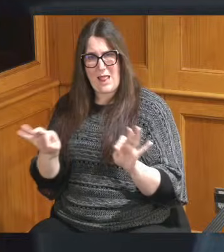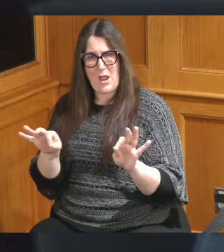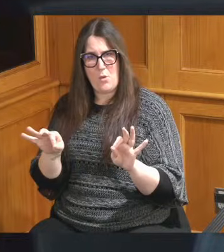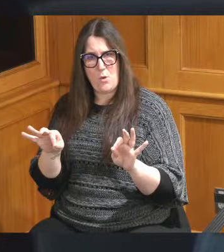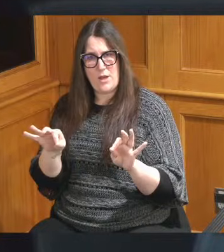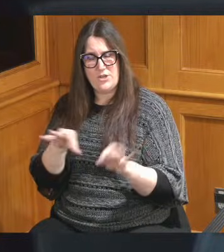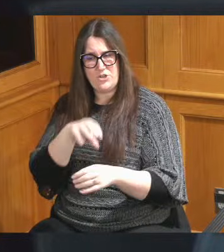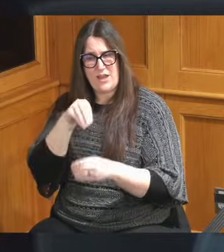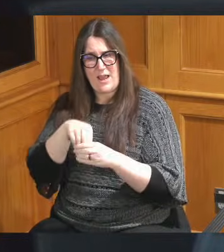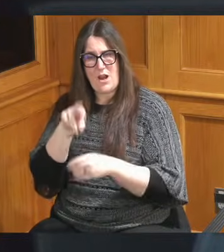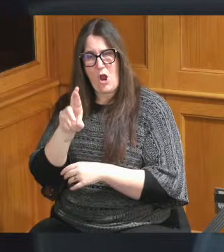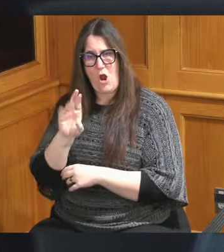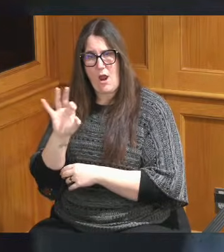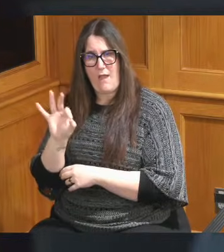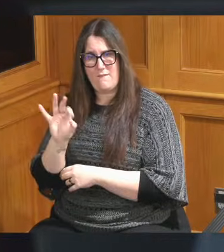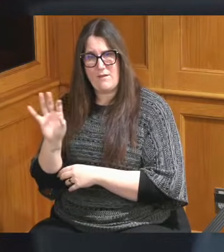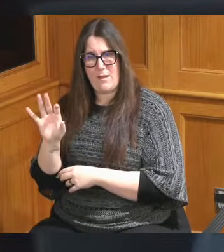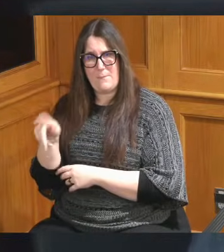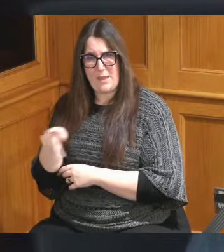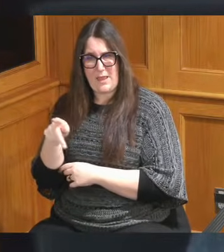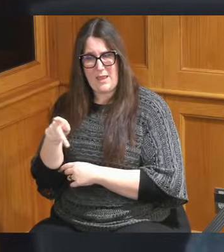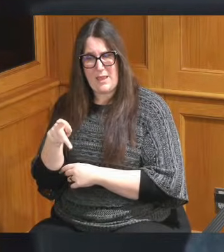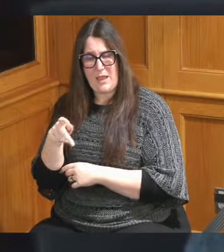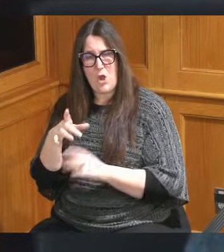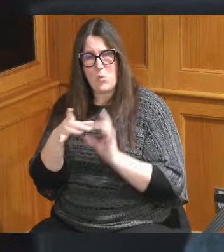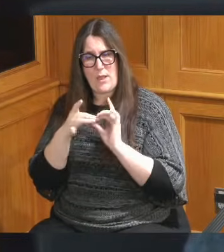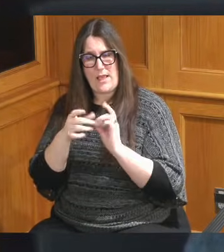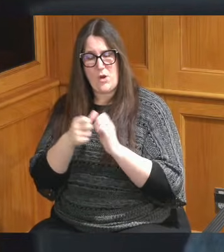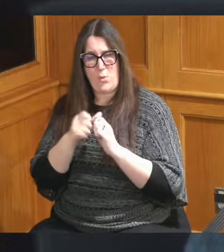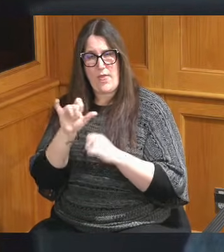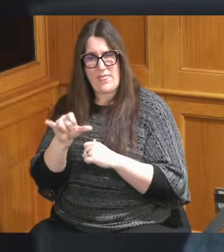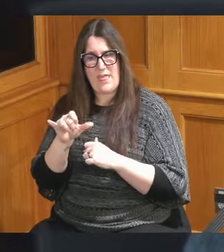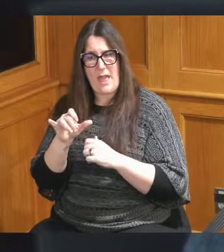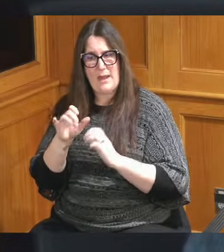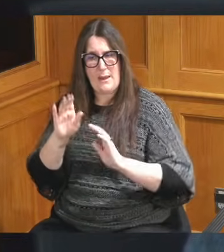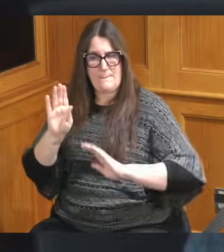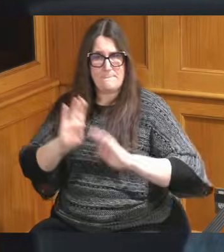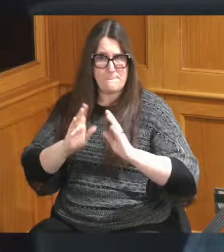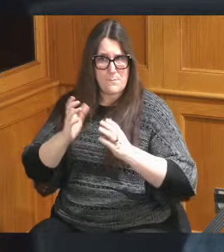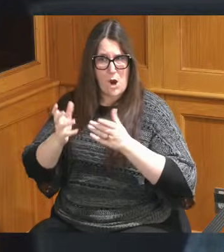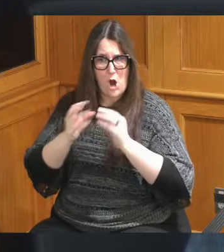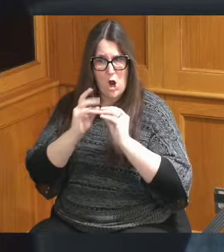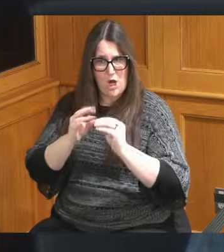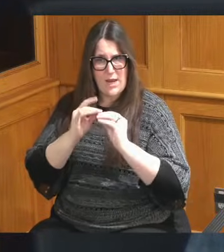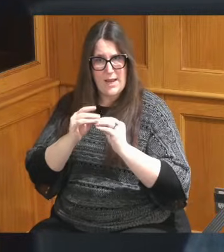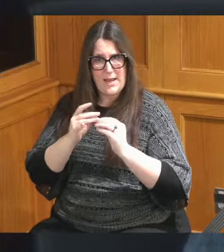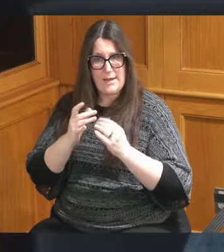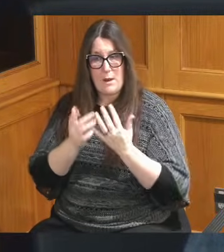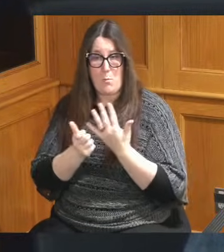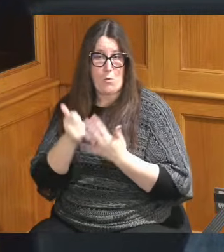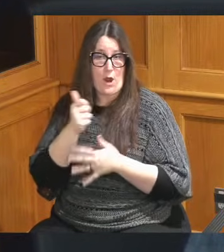RFPs related to collective bargaining and anything else that we find to be a priority. Maybe it is